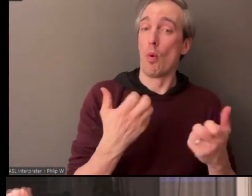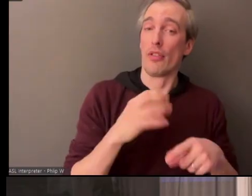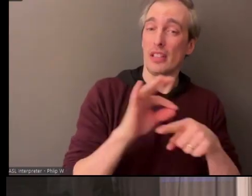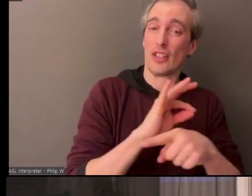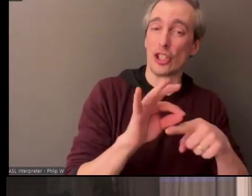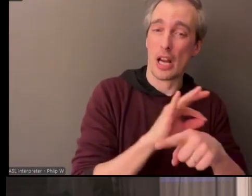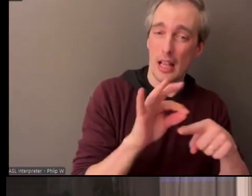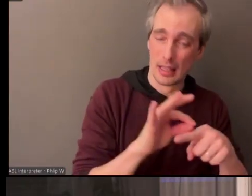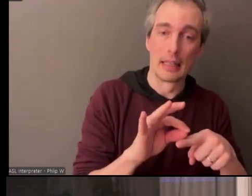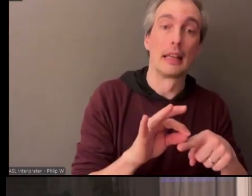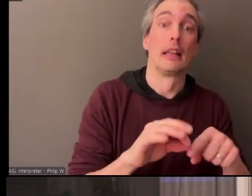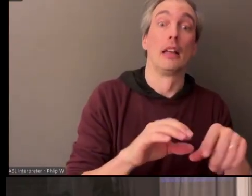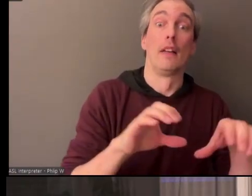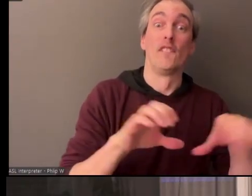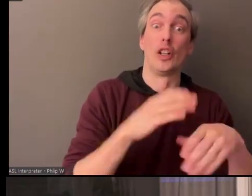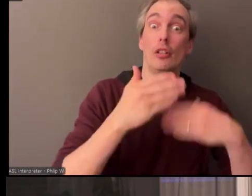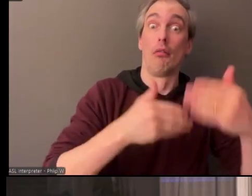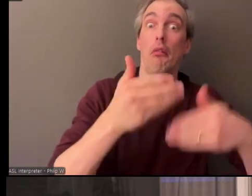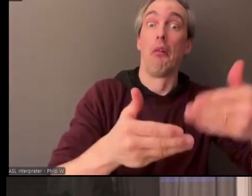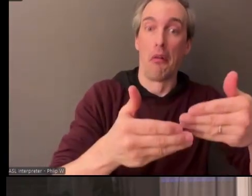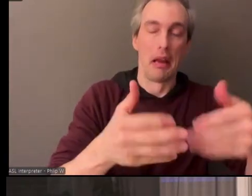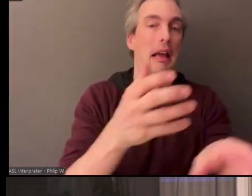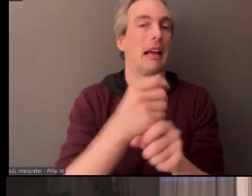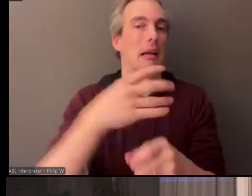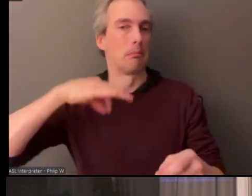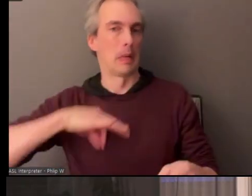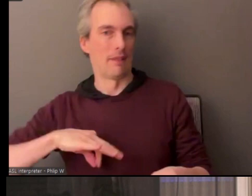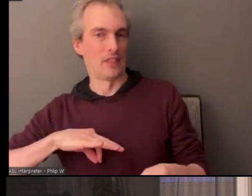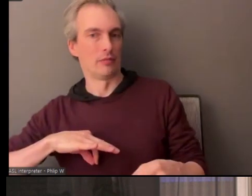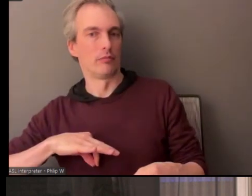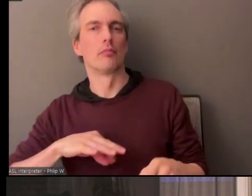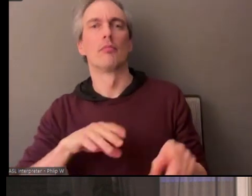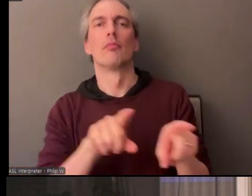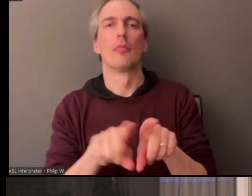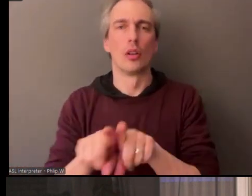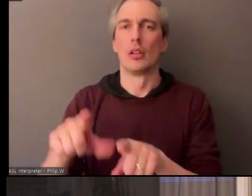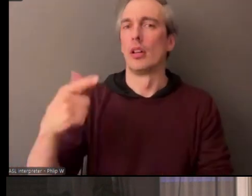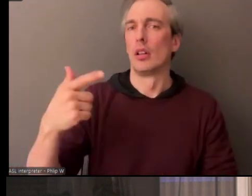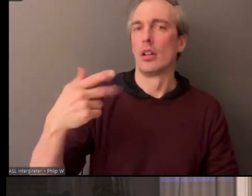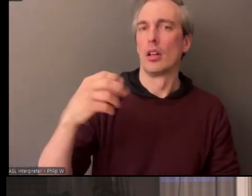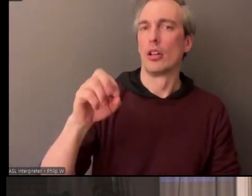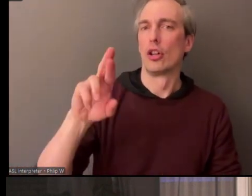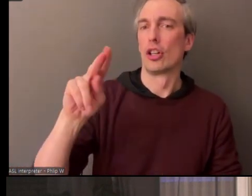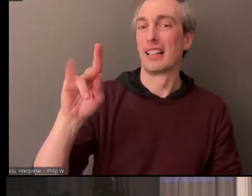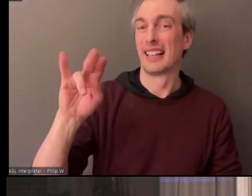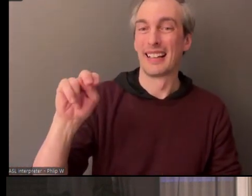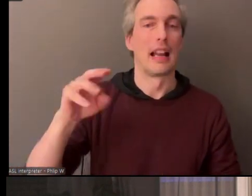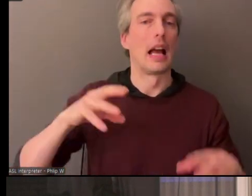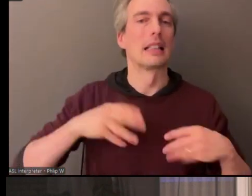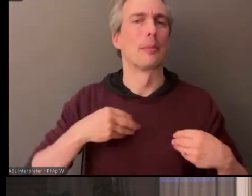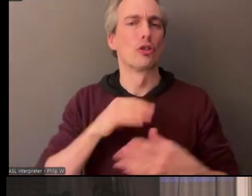There's also Gherkin acceptance criteria. These are often also called behavioral driven development. And